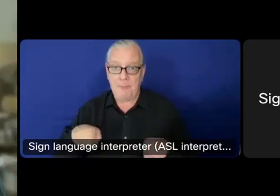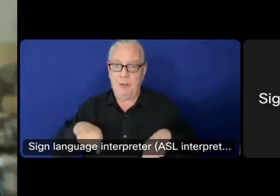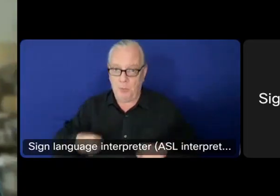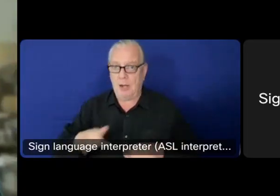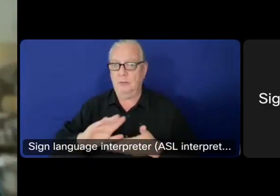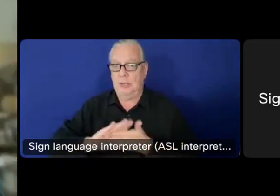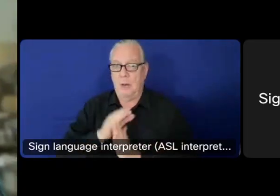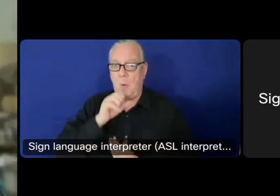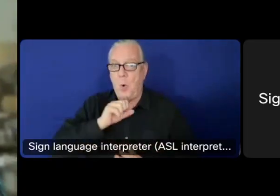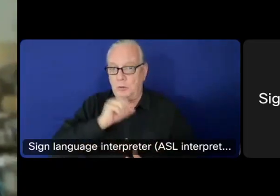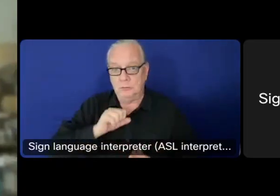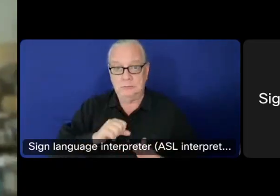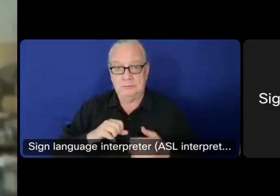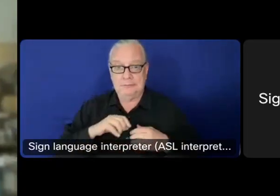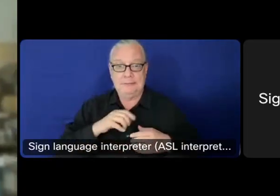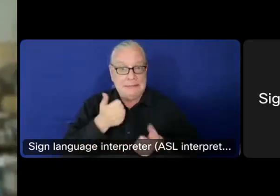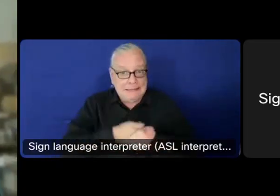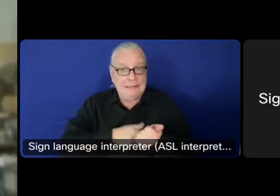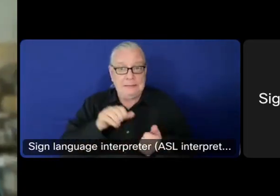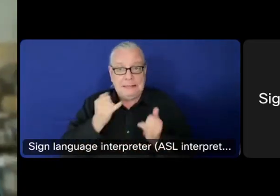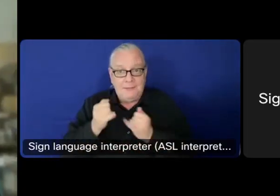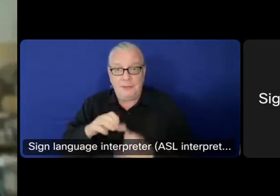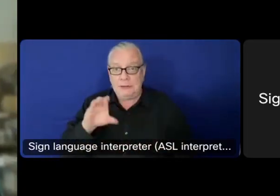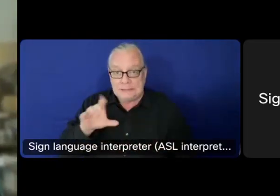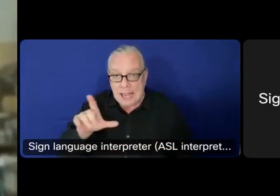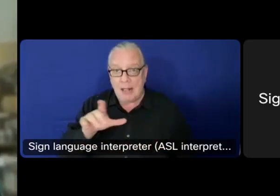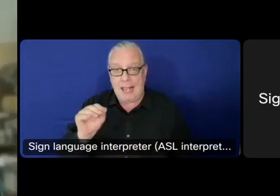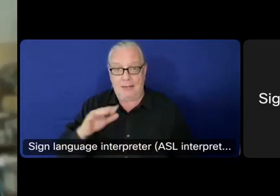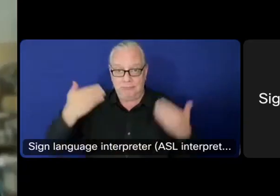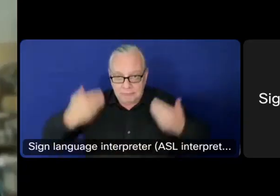grow older, as our bodies grow older. In general, folks start